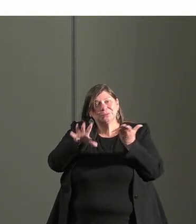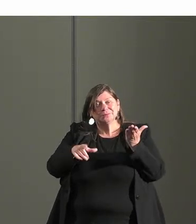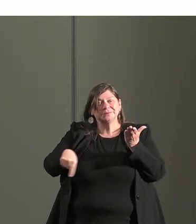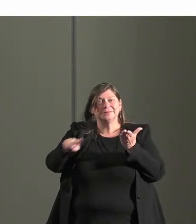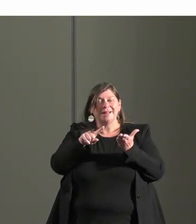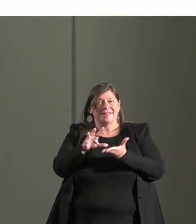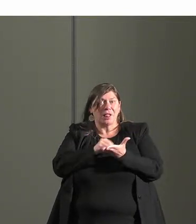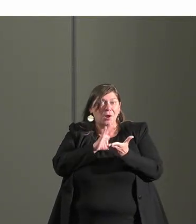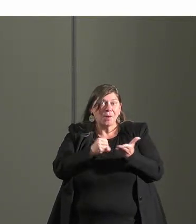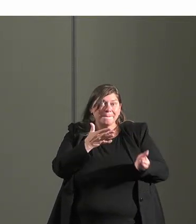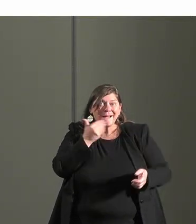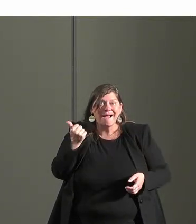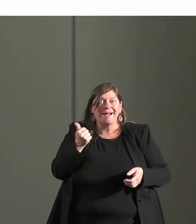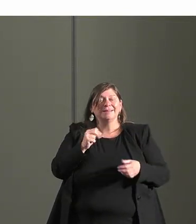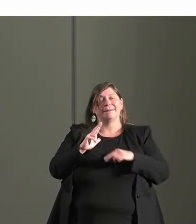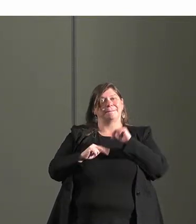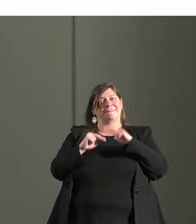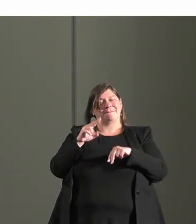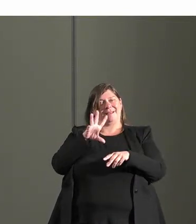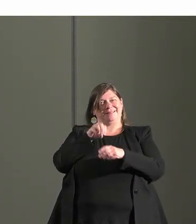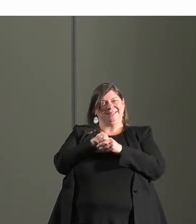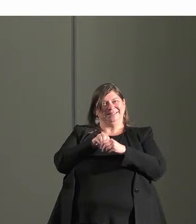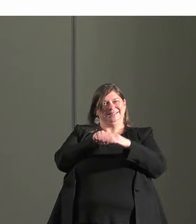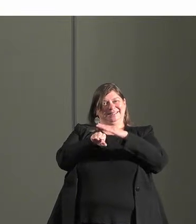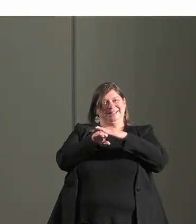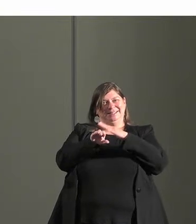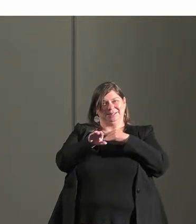≫ Hi this is a preview. Help ever student learn how they